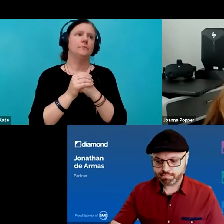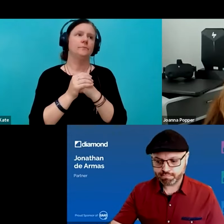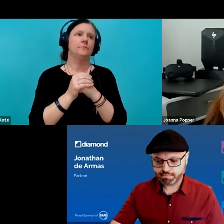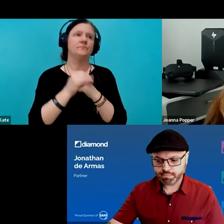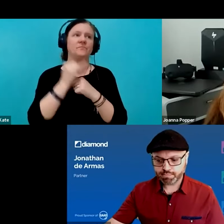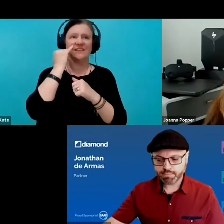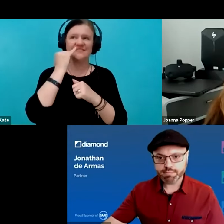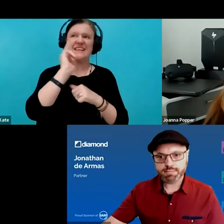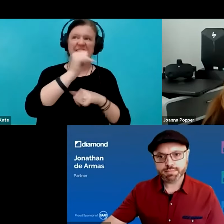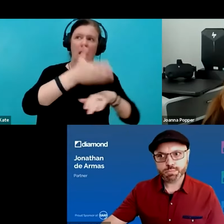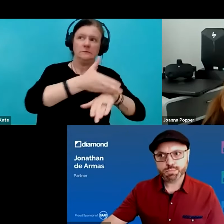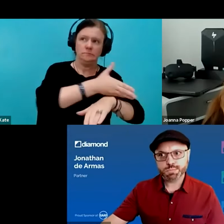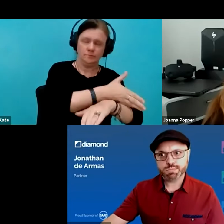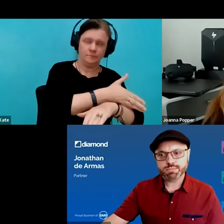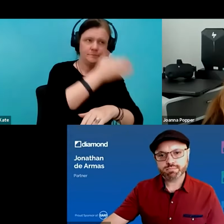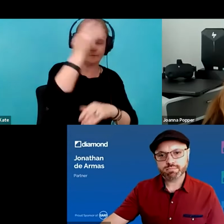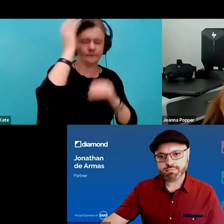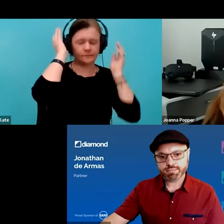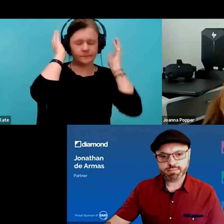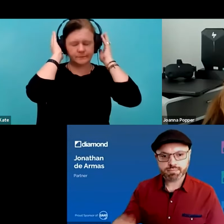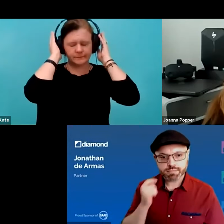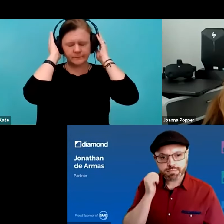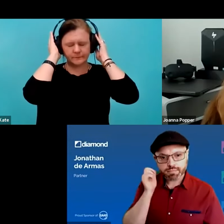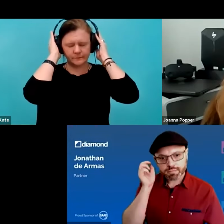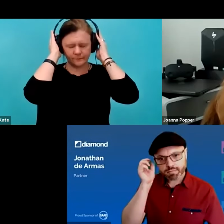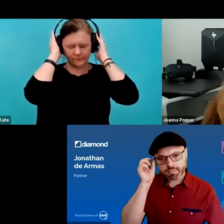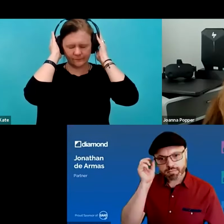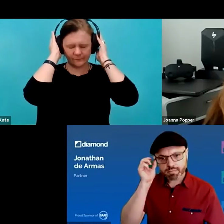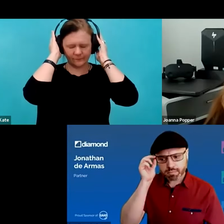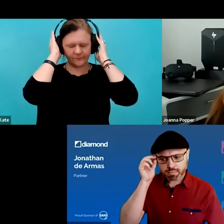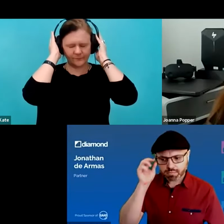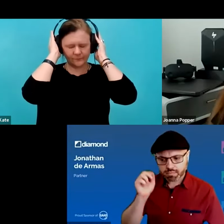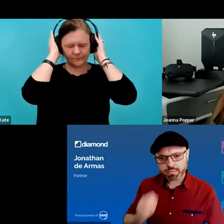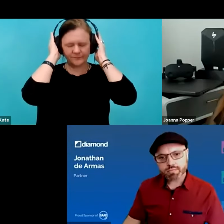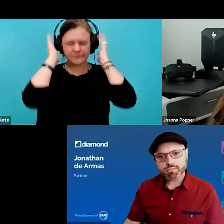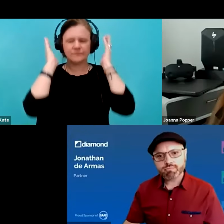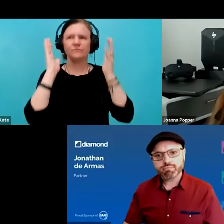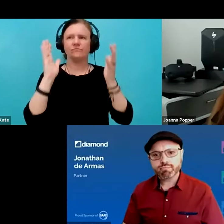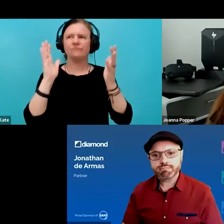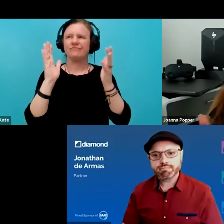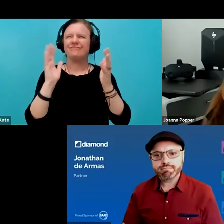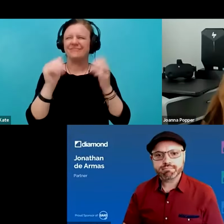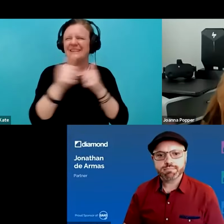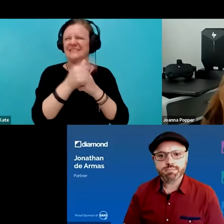progress happening there. And, and so, so I think there's, there's a number there's a number of